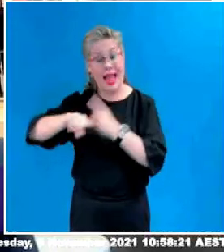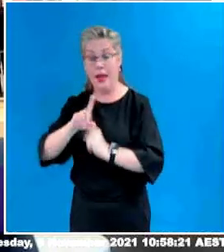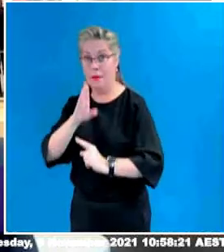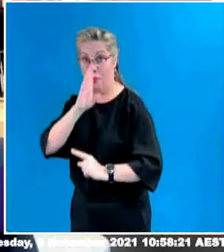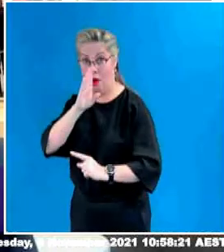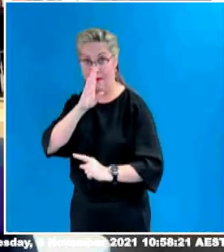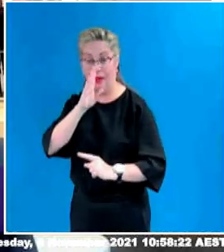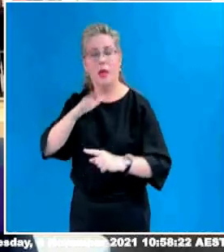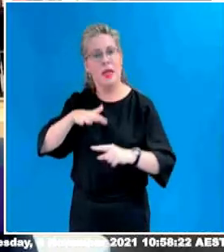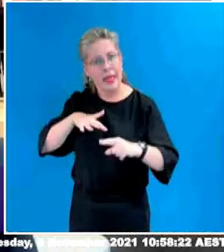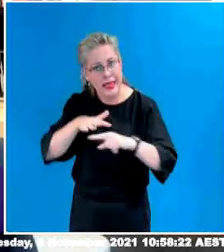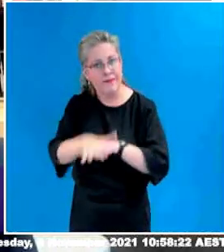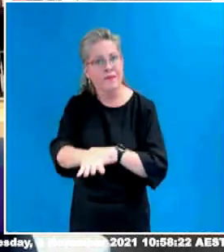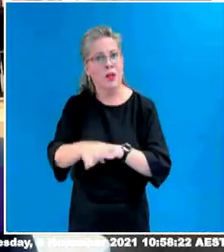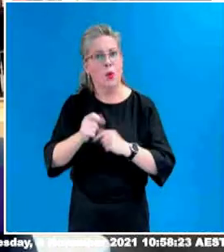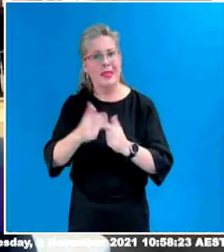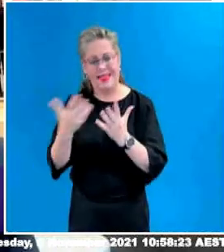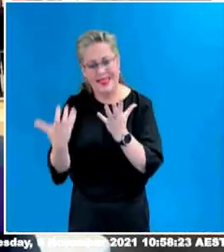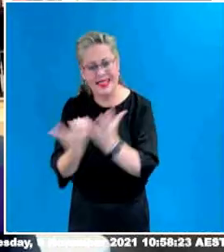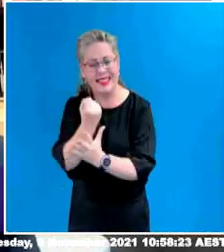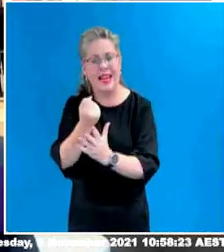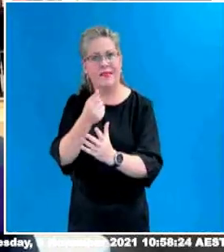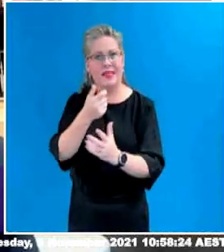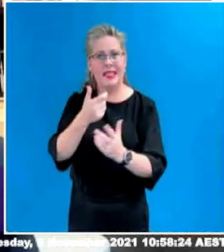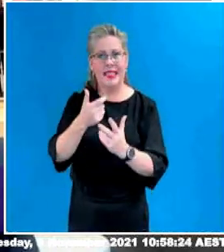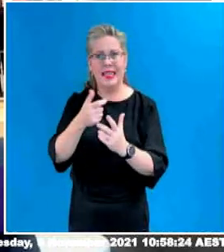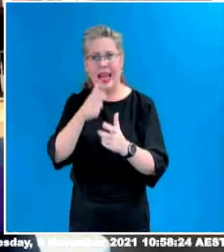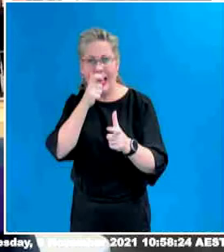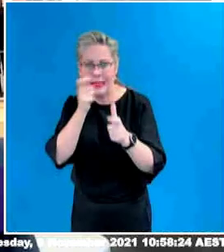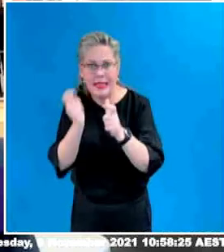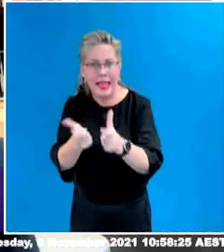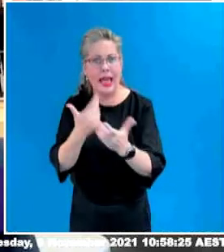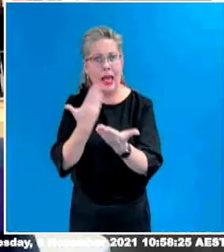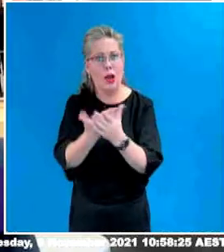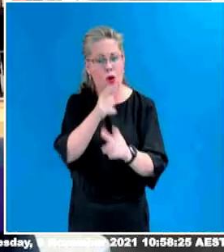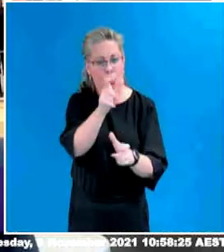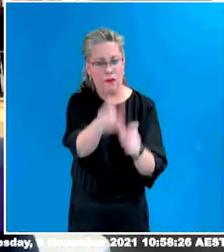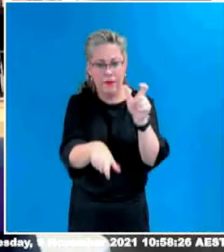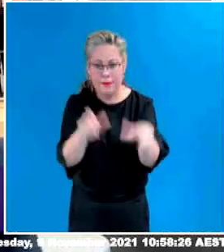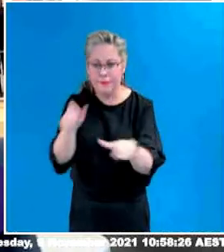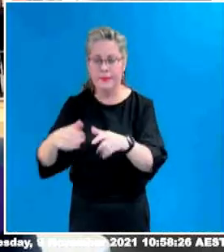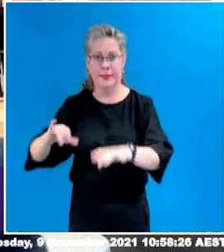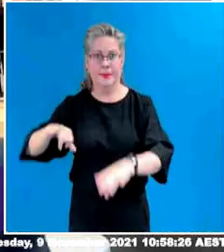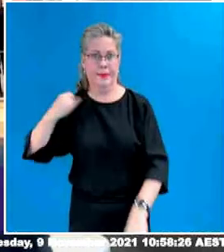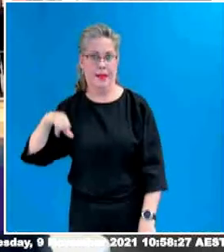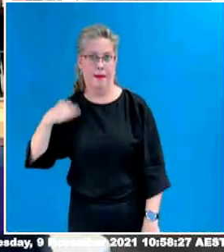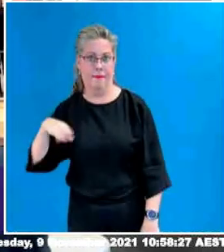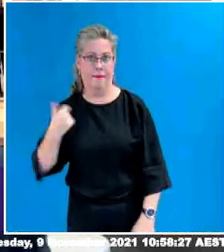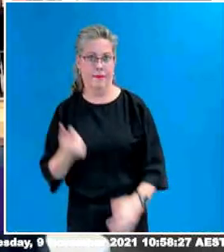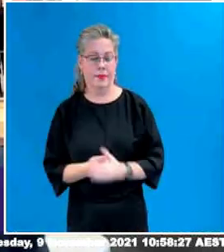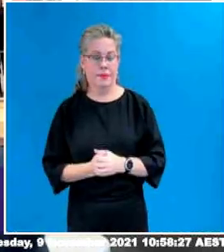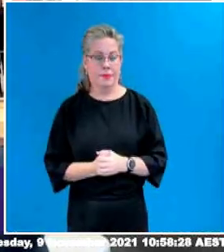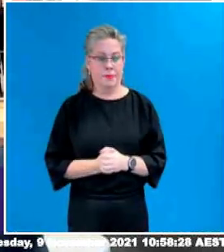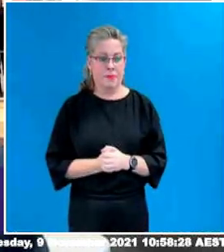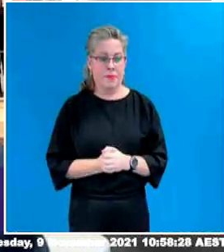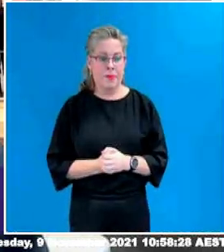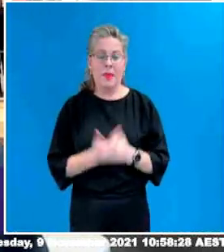United Nations, within the OECD, which are bringing business and worker representatives informally into that picture as well.